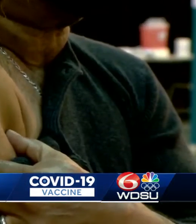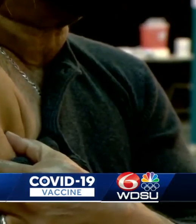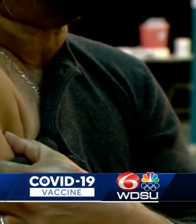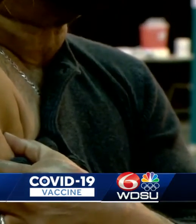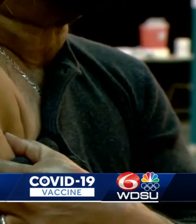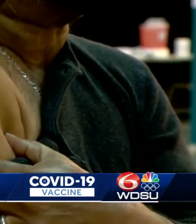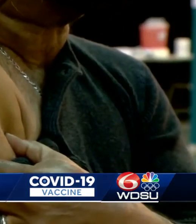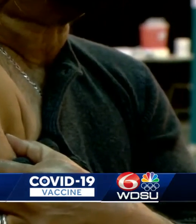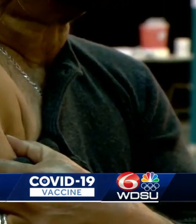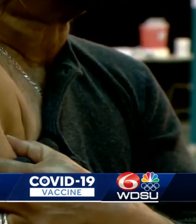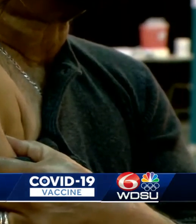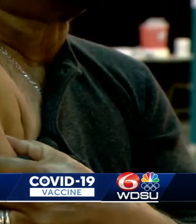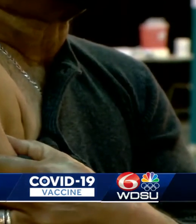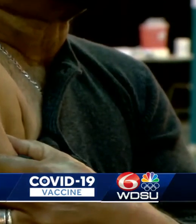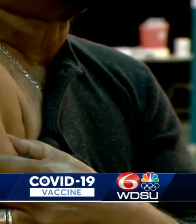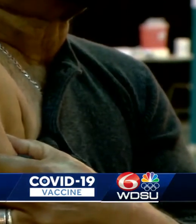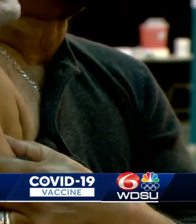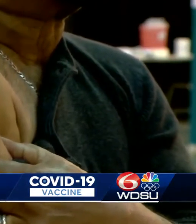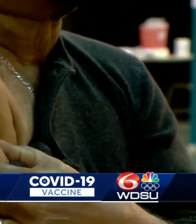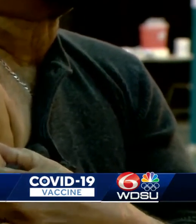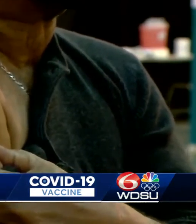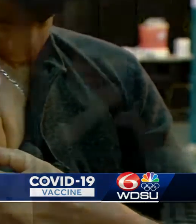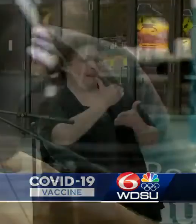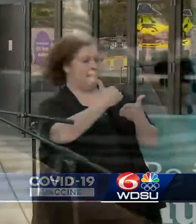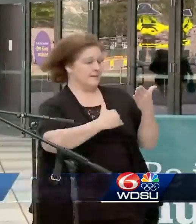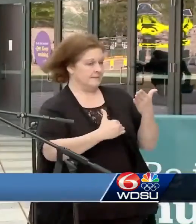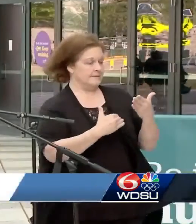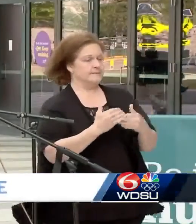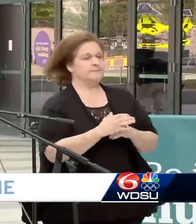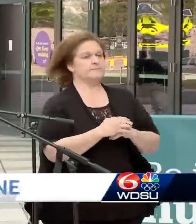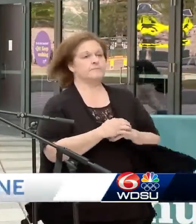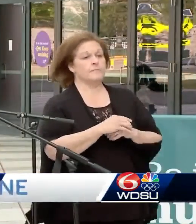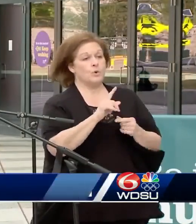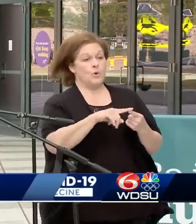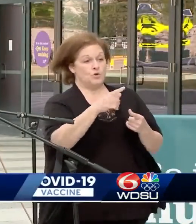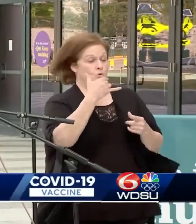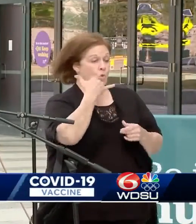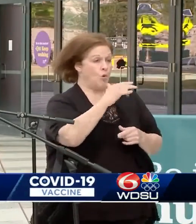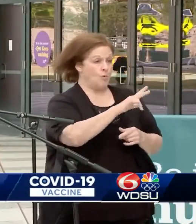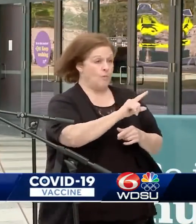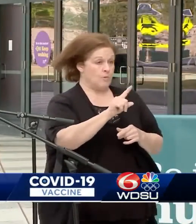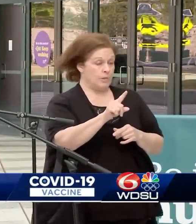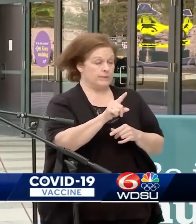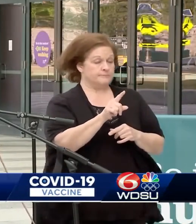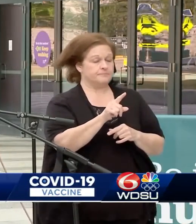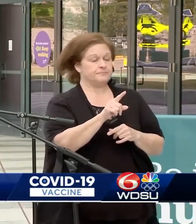EASY FOR PEOPLE TO SCHEDULE AN APPOINTMENT AND SECURE THAT FREE RIDE.